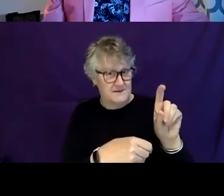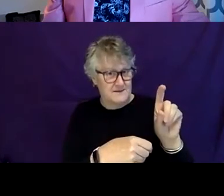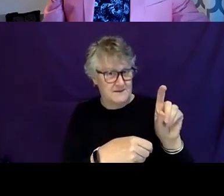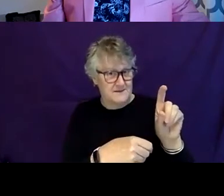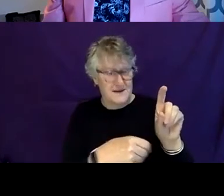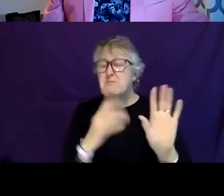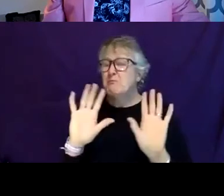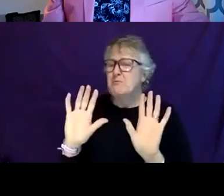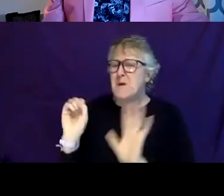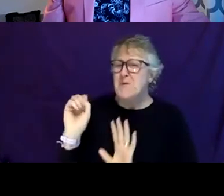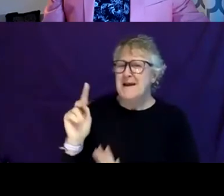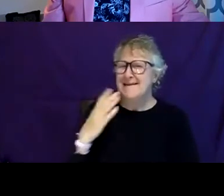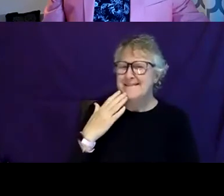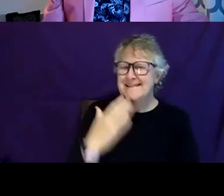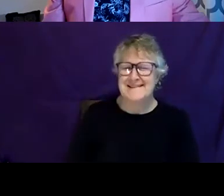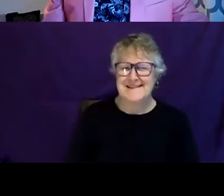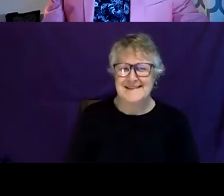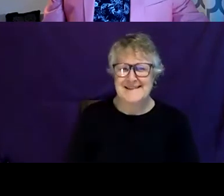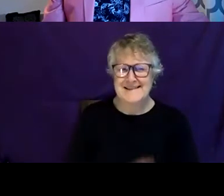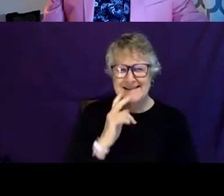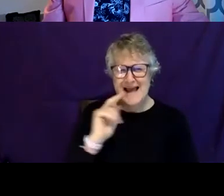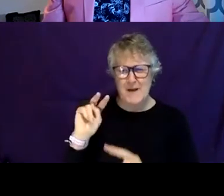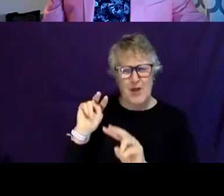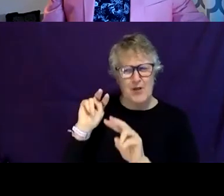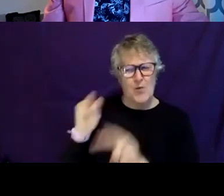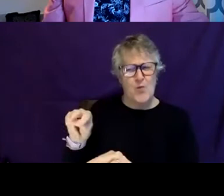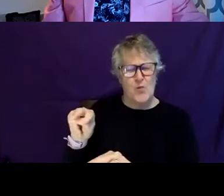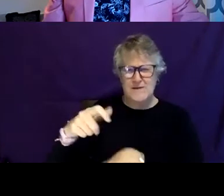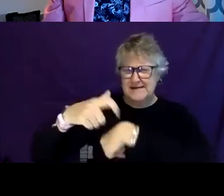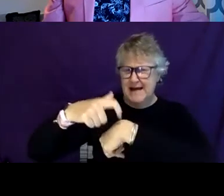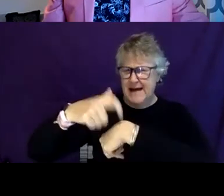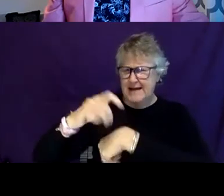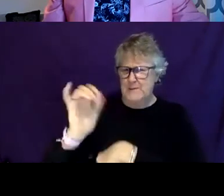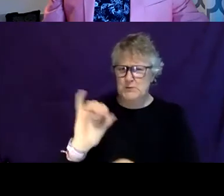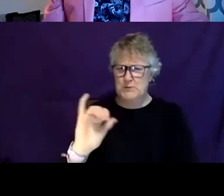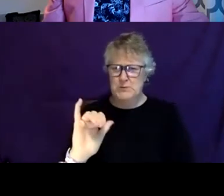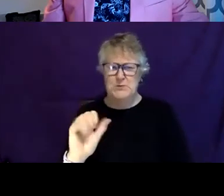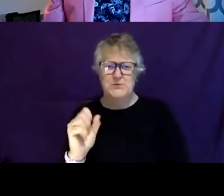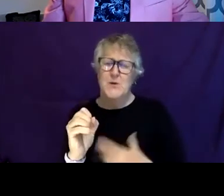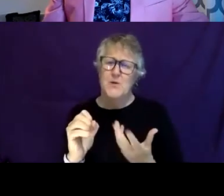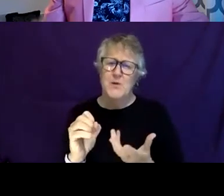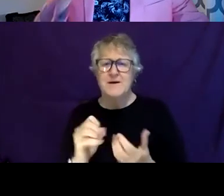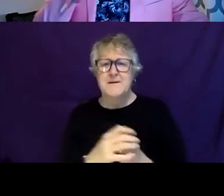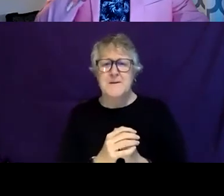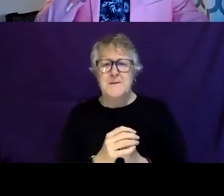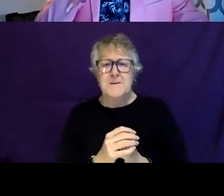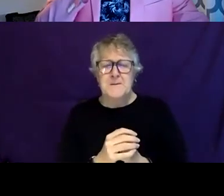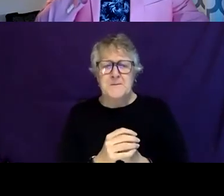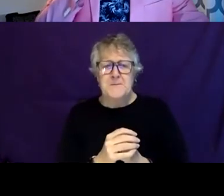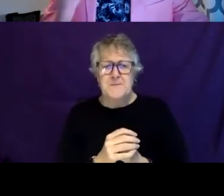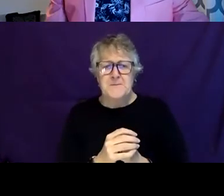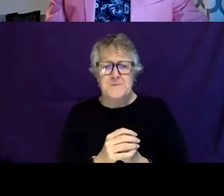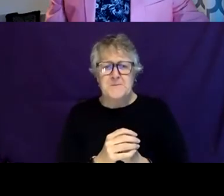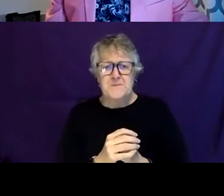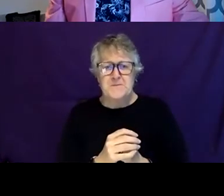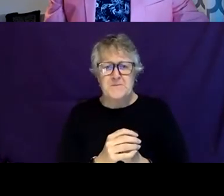Kelly: Oh, I'm okay. I'm looking at time. Also, so I want to